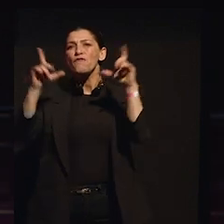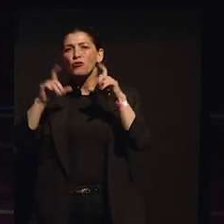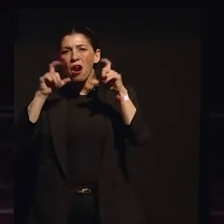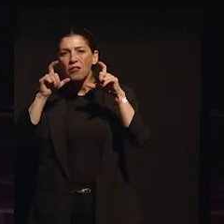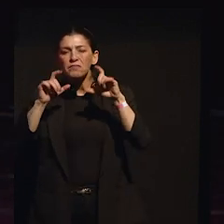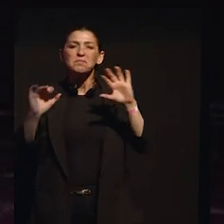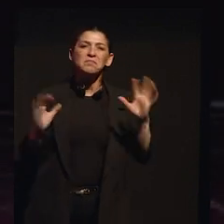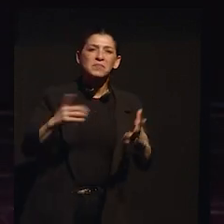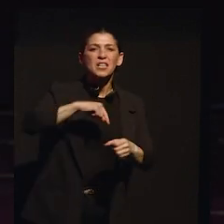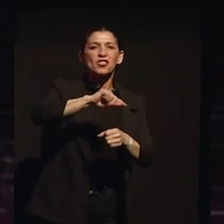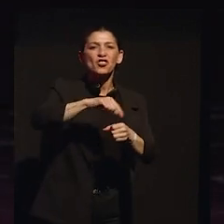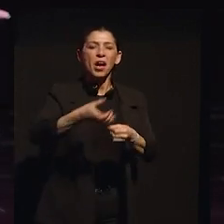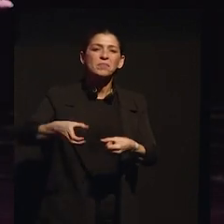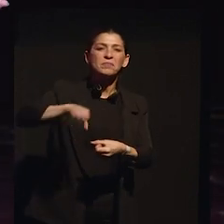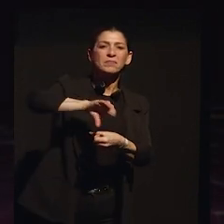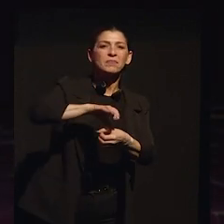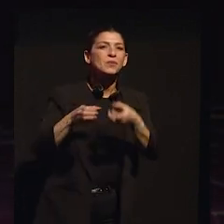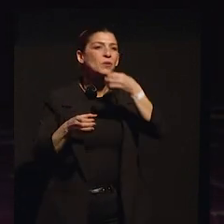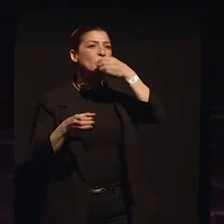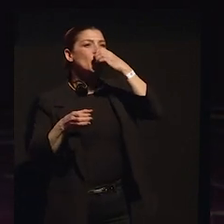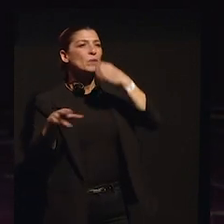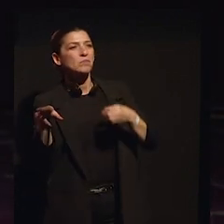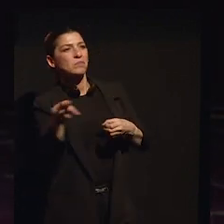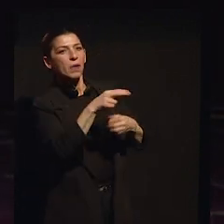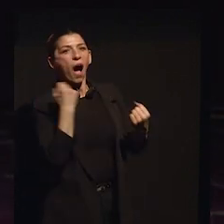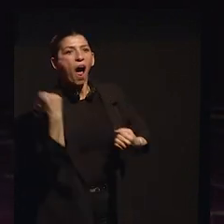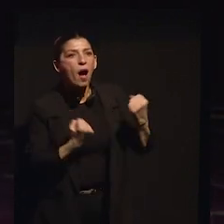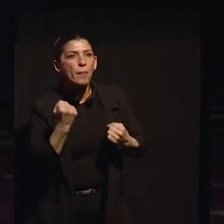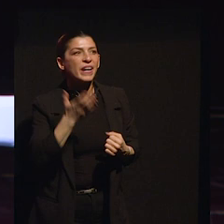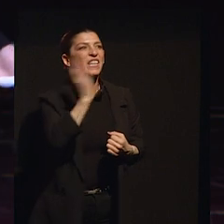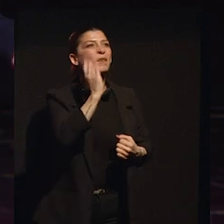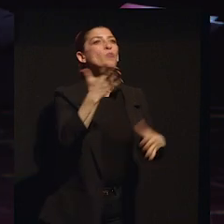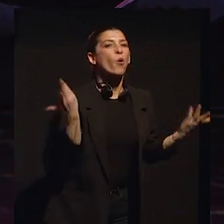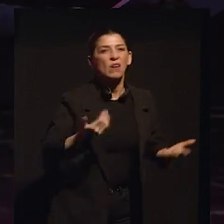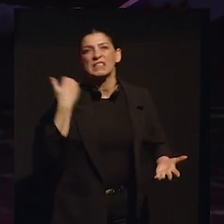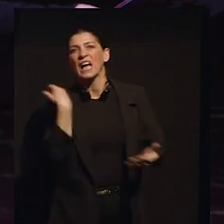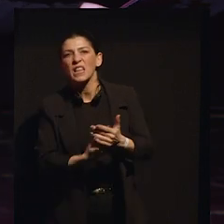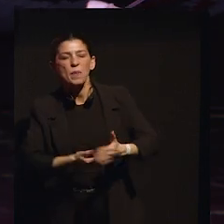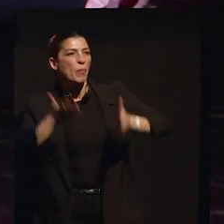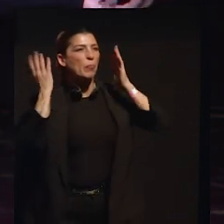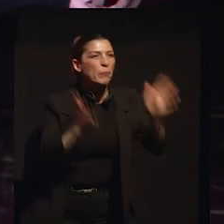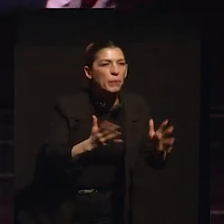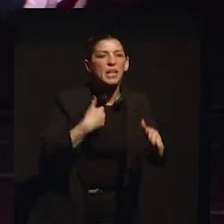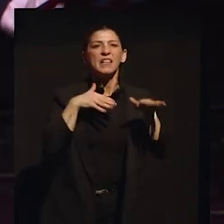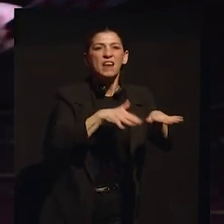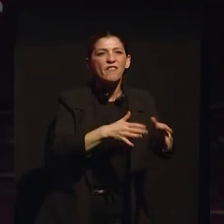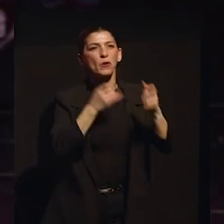Bicycle is a thing of pleasure. You stop and take a picture of the view. You take out your flask and sip your tea.